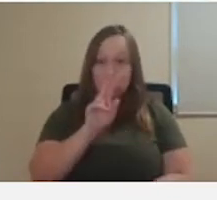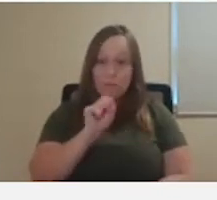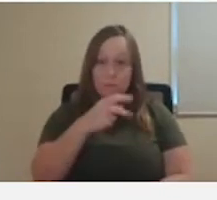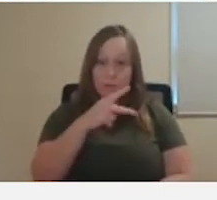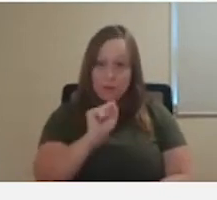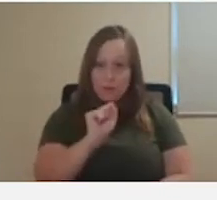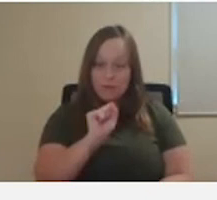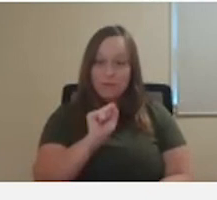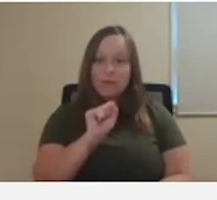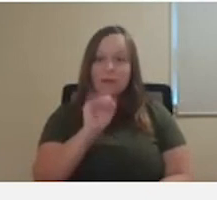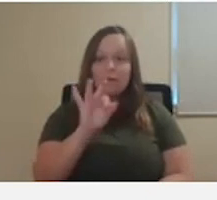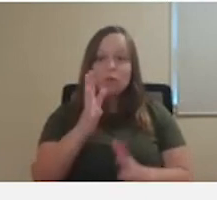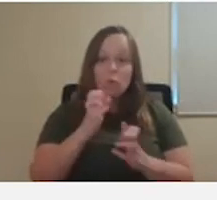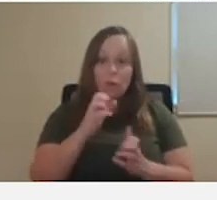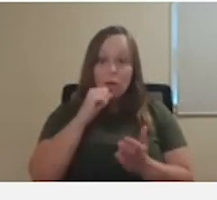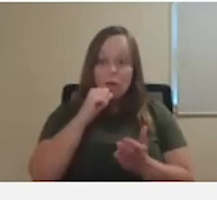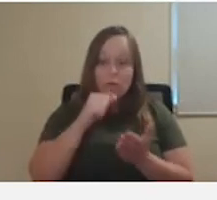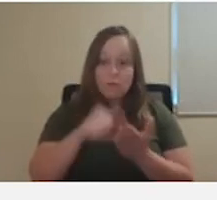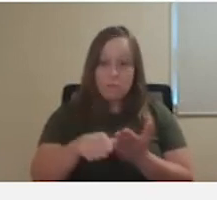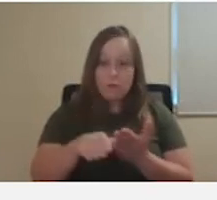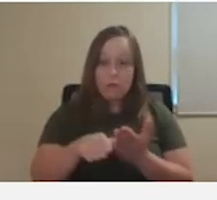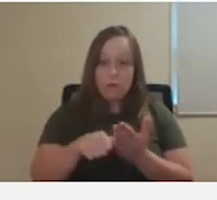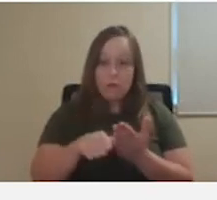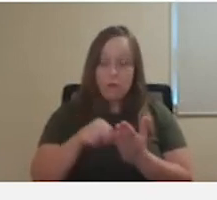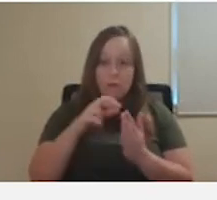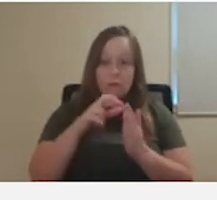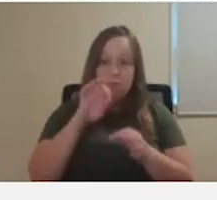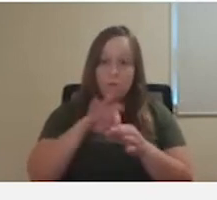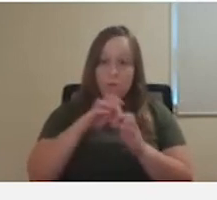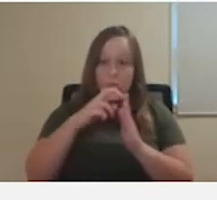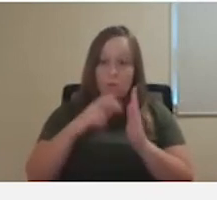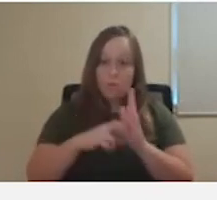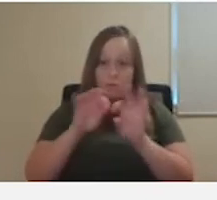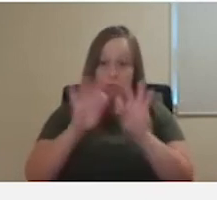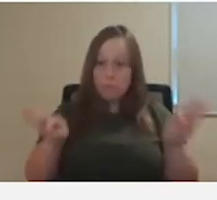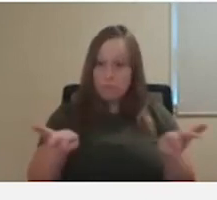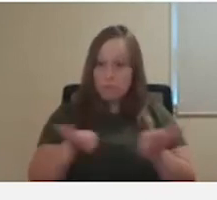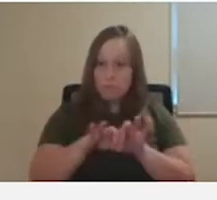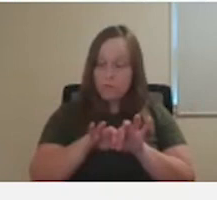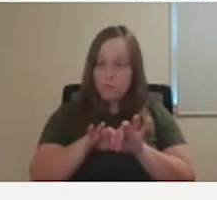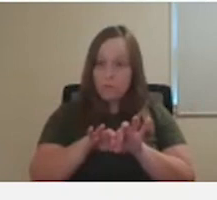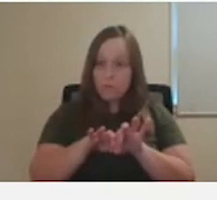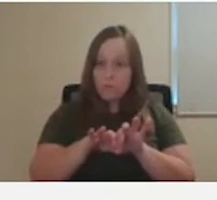So if you want to mail in a voter registration form,